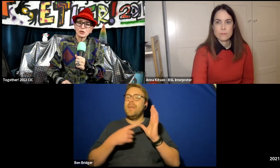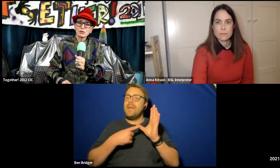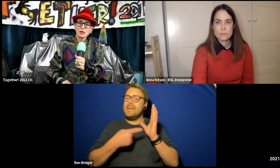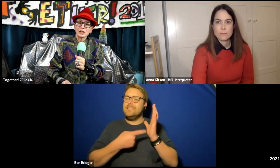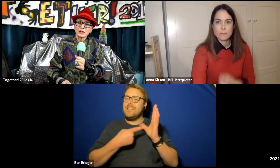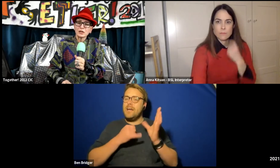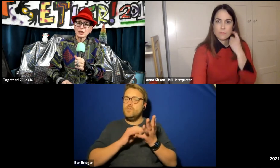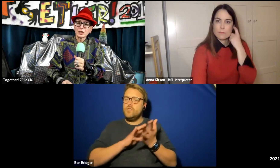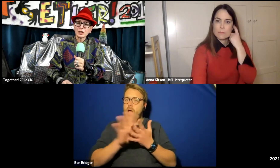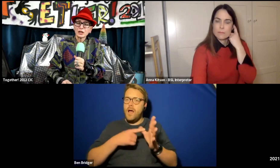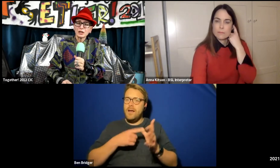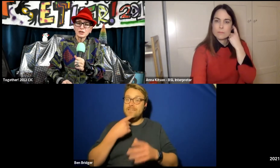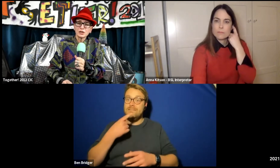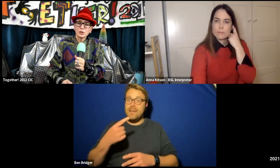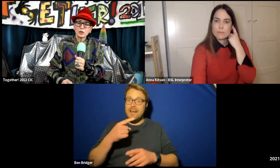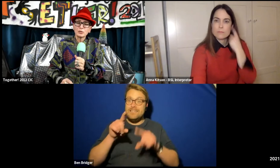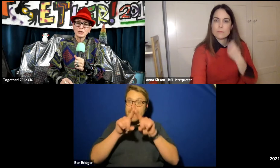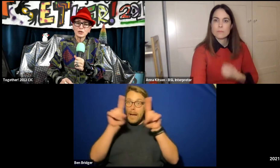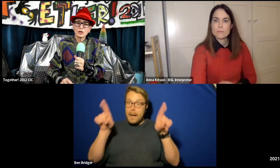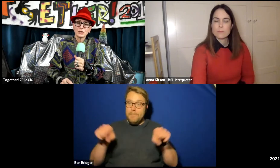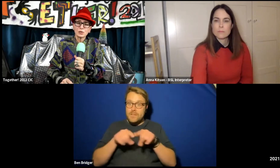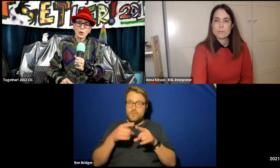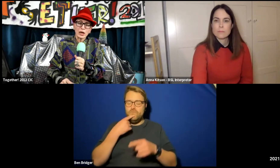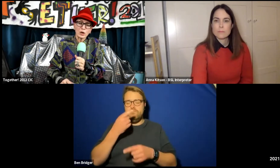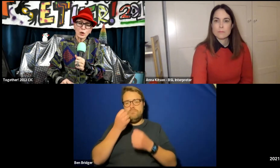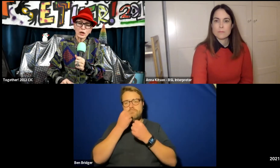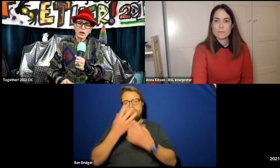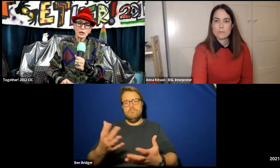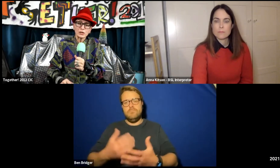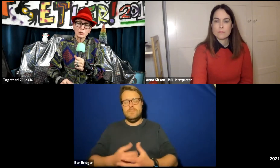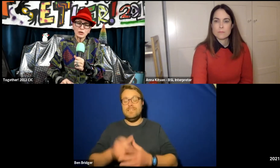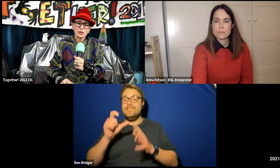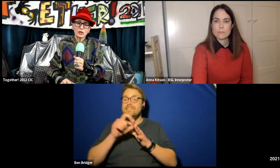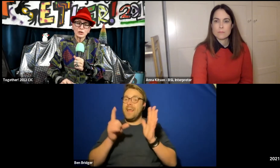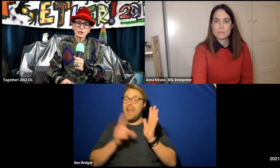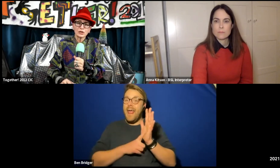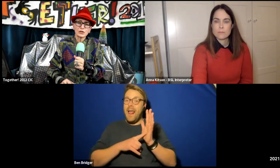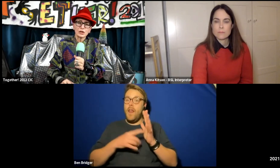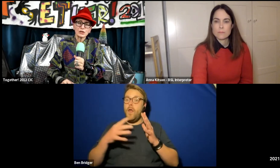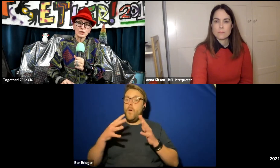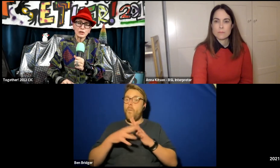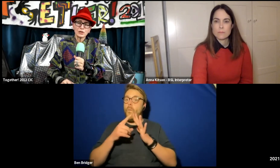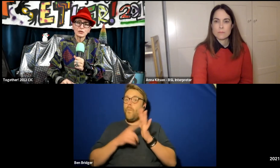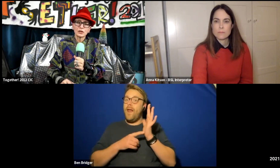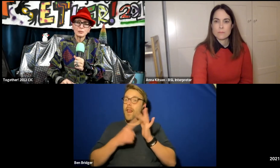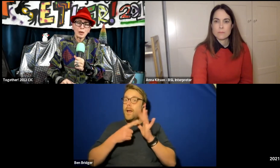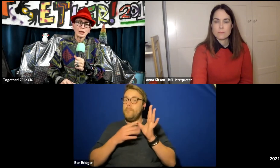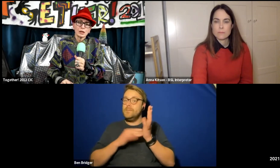Reanna, DL Williams says wow and Wendy Young, lovely.